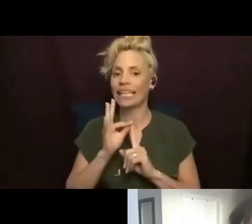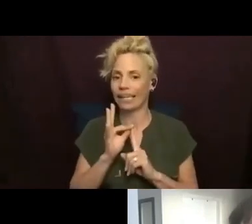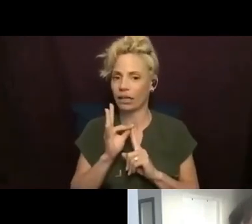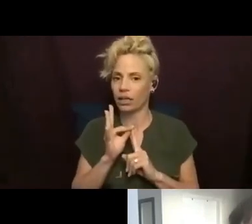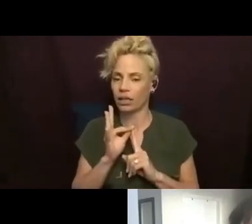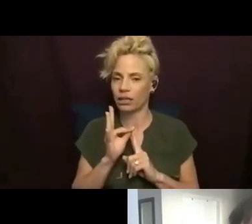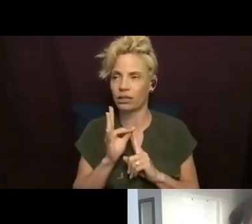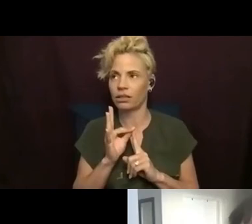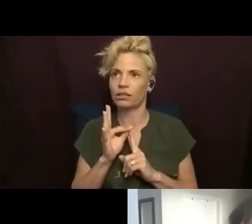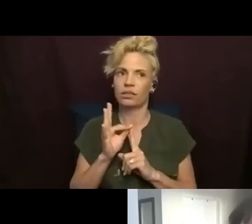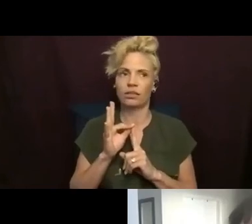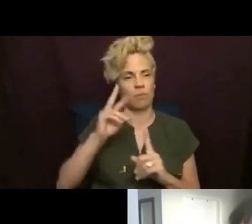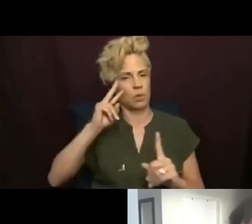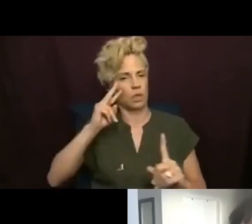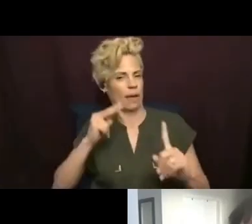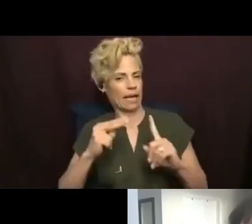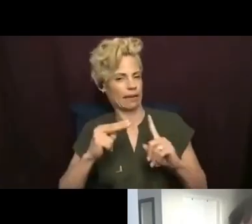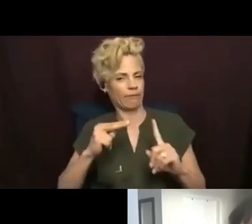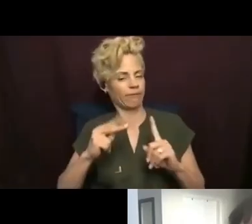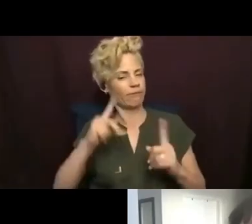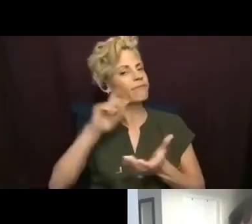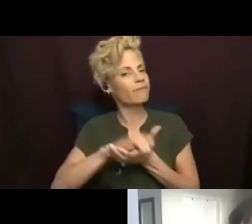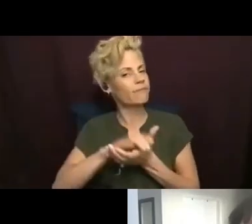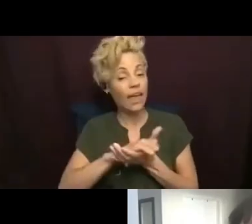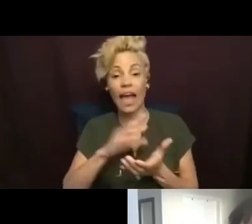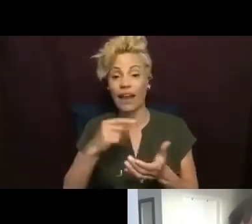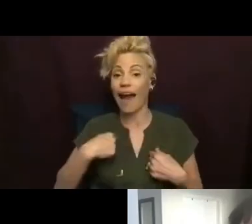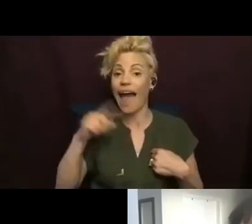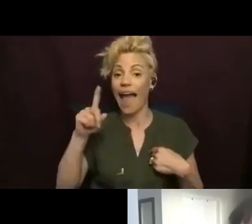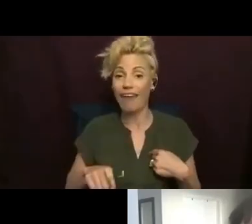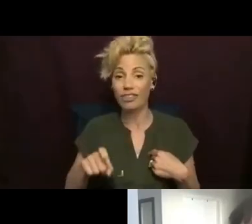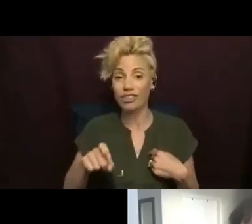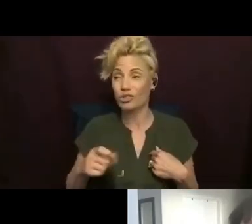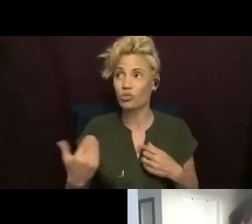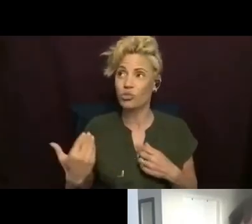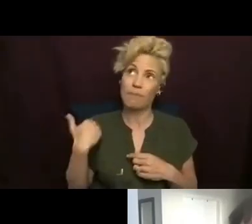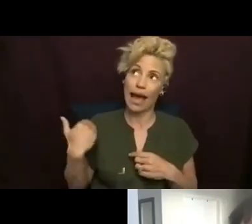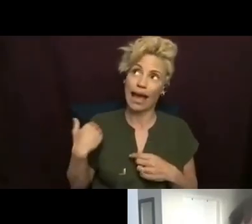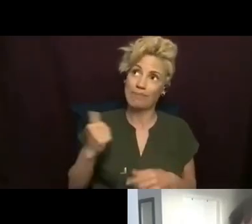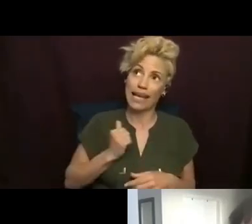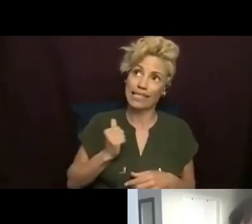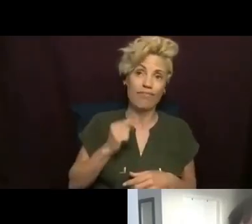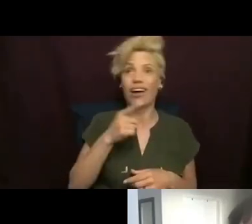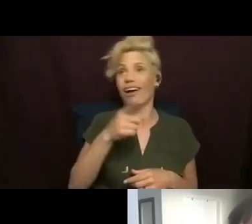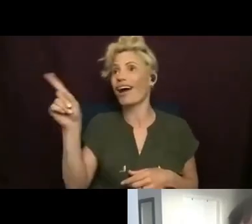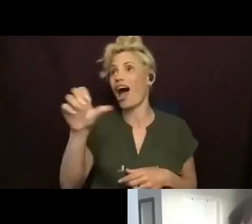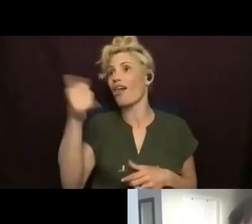that not everybody else understands any of this stuff and I need to get some readers